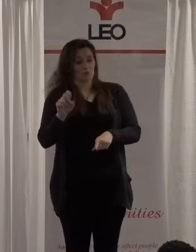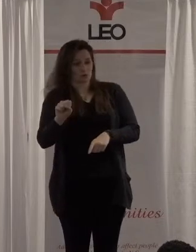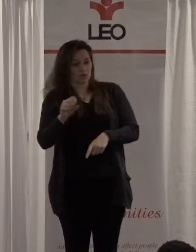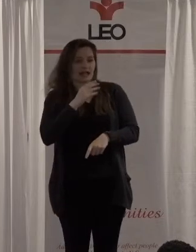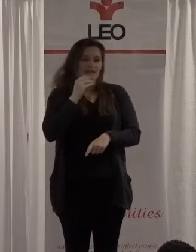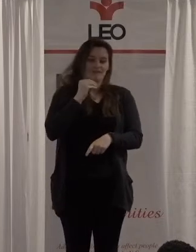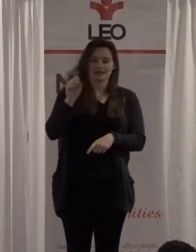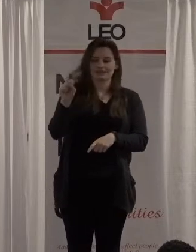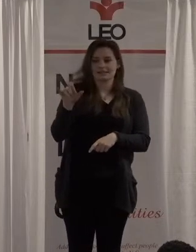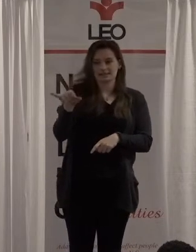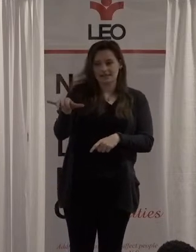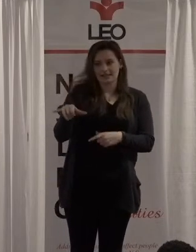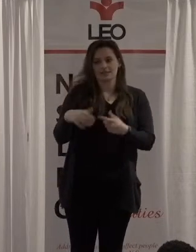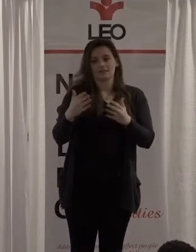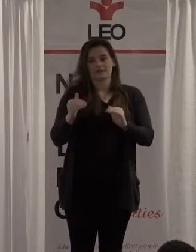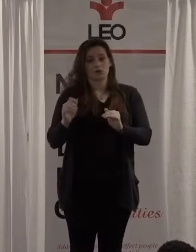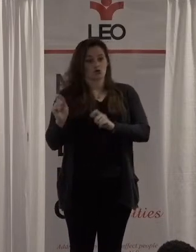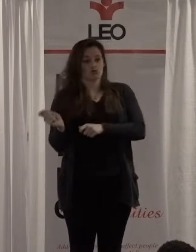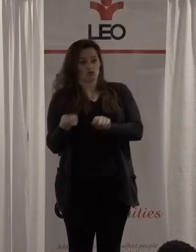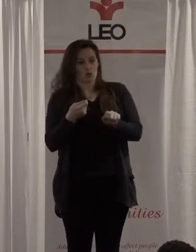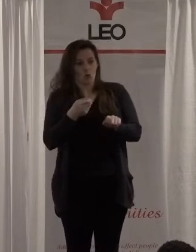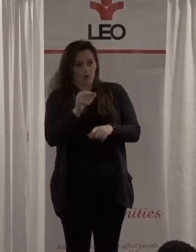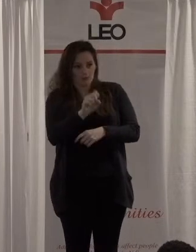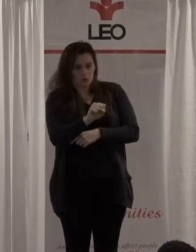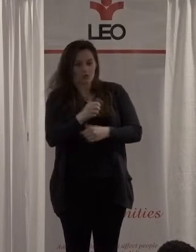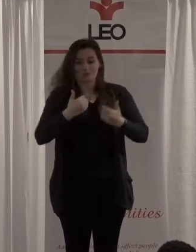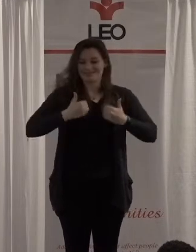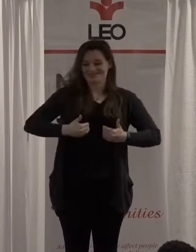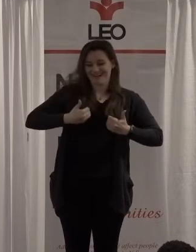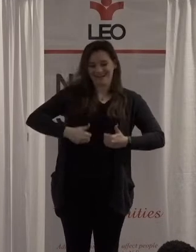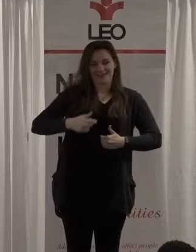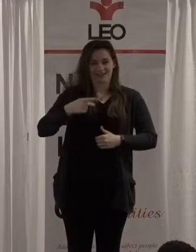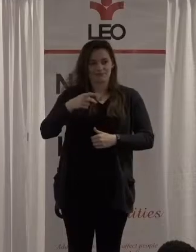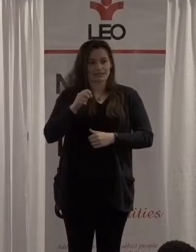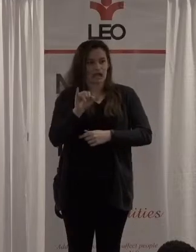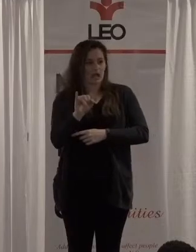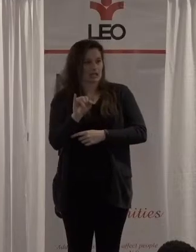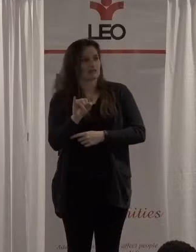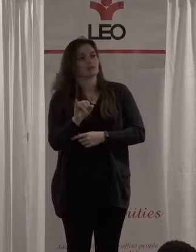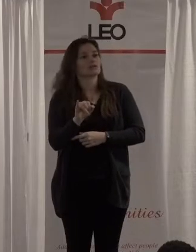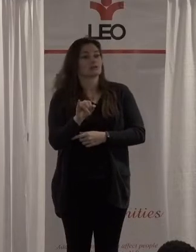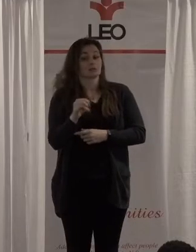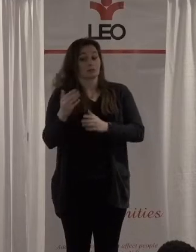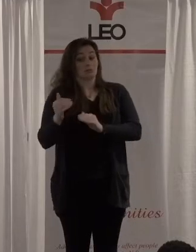GOLF NOVA SCOTIA, LUNG NOVA SCOTIA AND PEI AS WELL AS NSLEO.